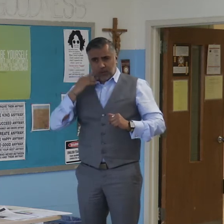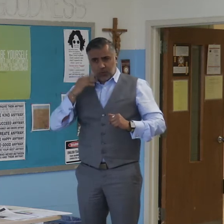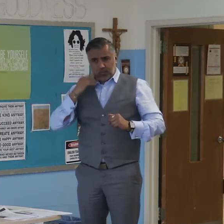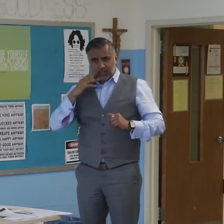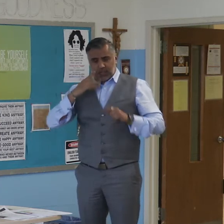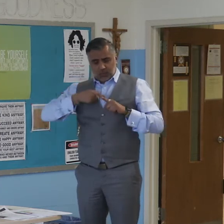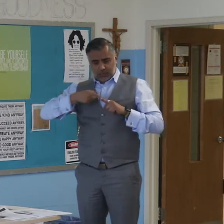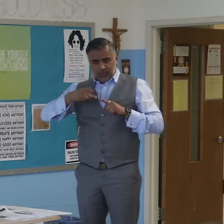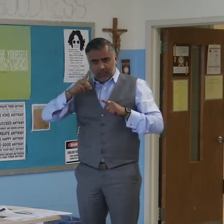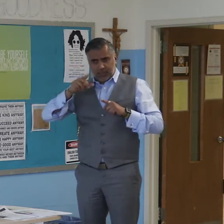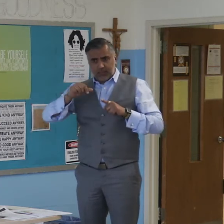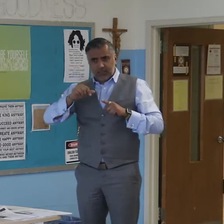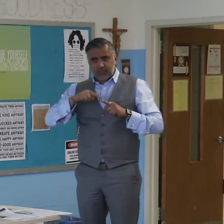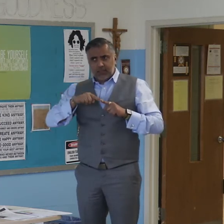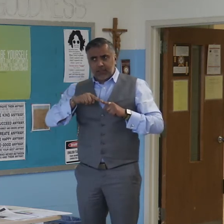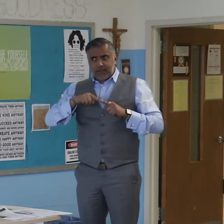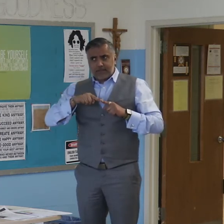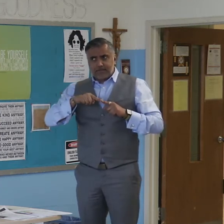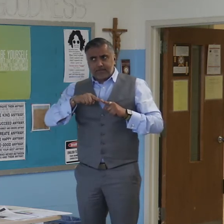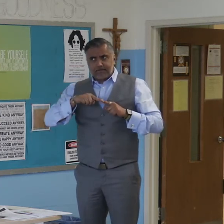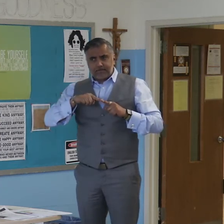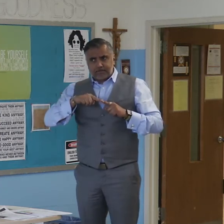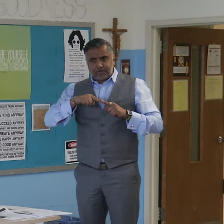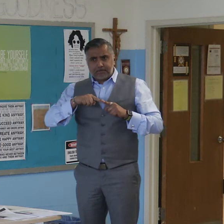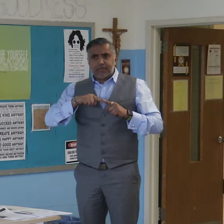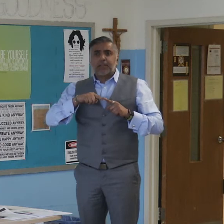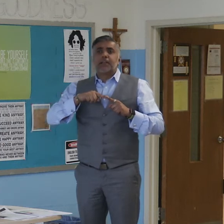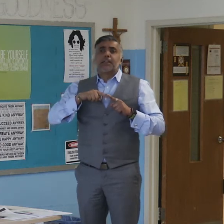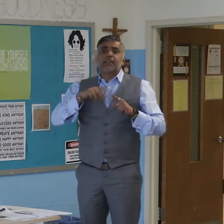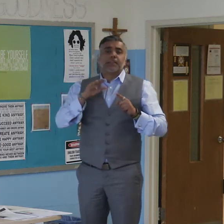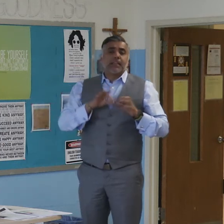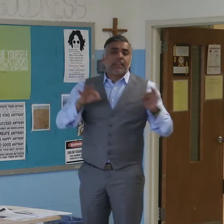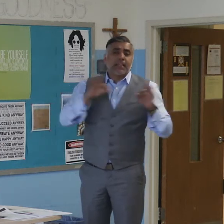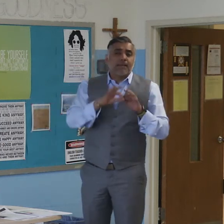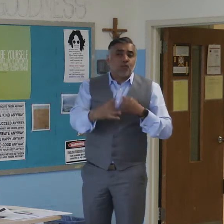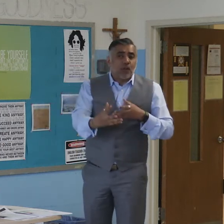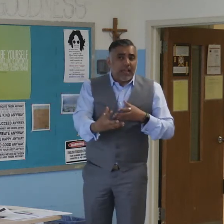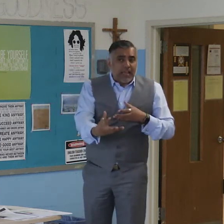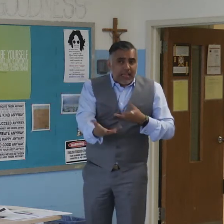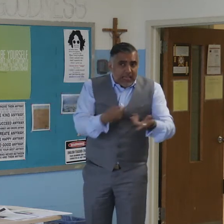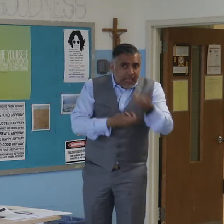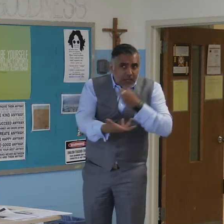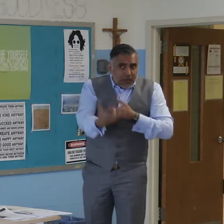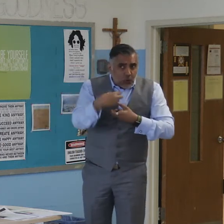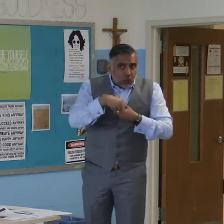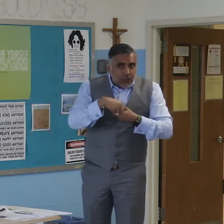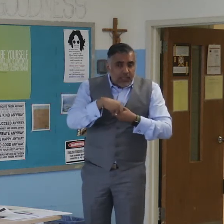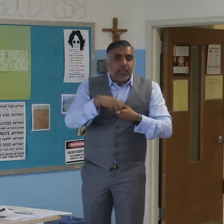disabilities, the key for engagement and inclusion, it helps to clarify that very